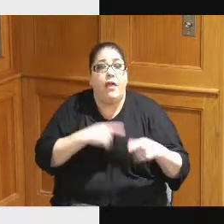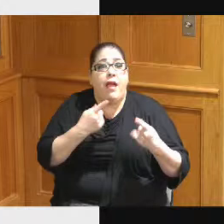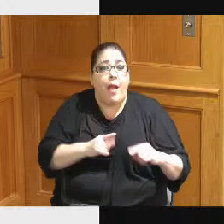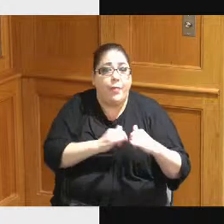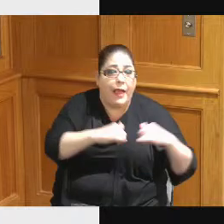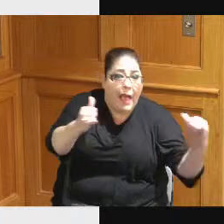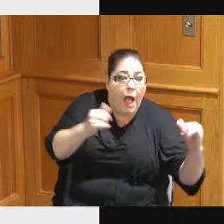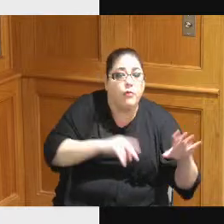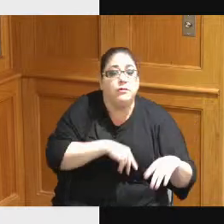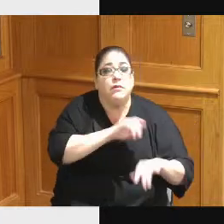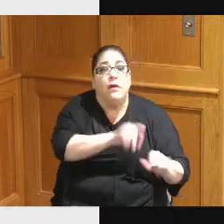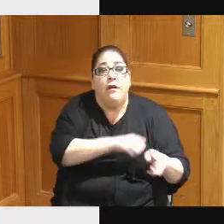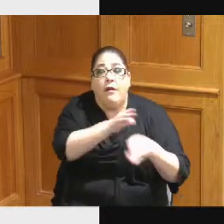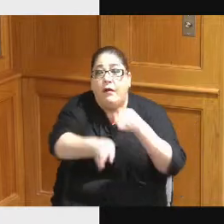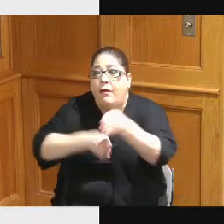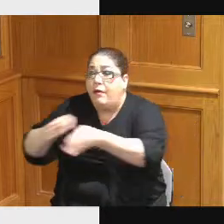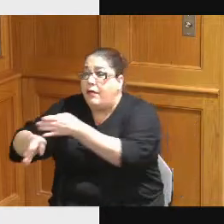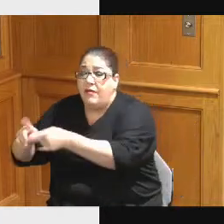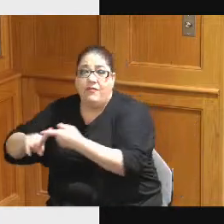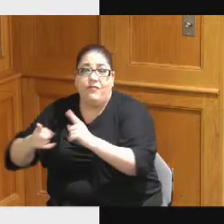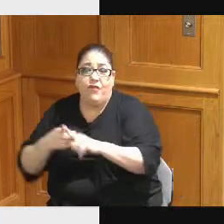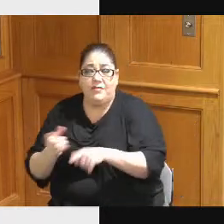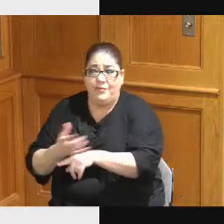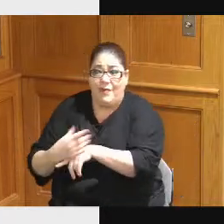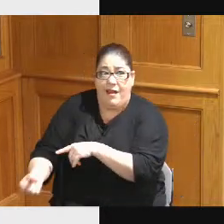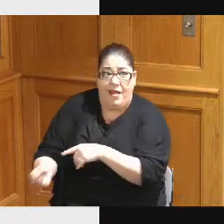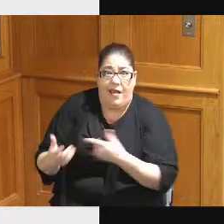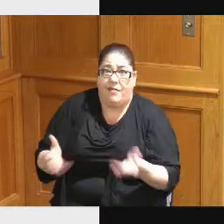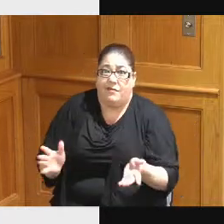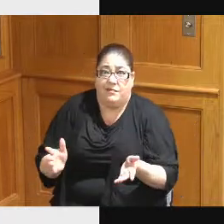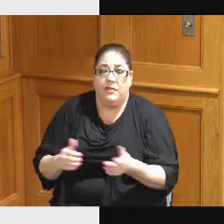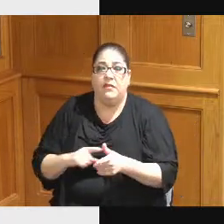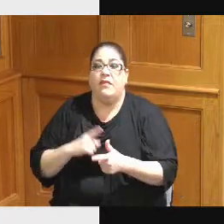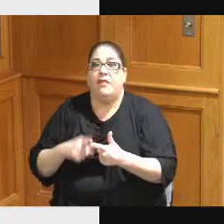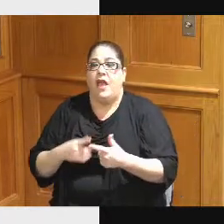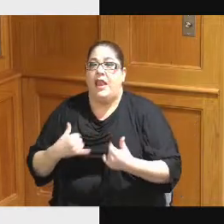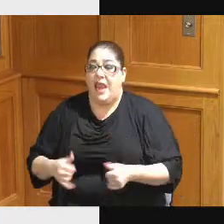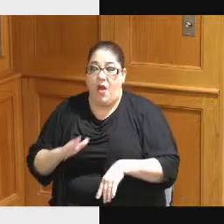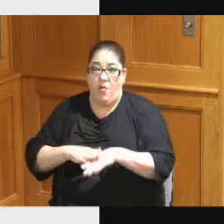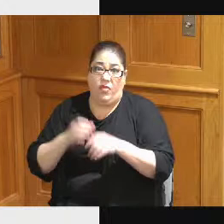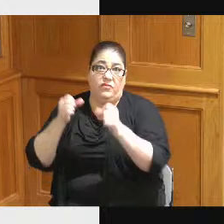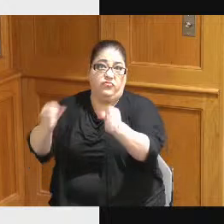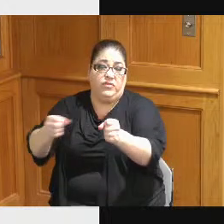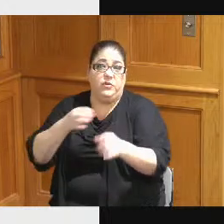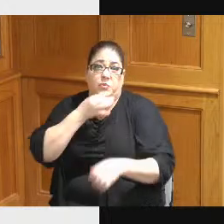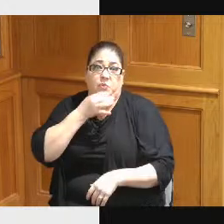out of couches to sleep on and their next stop is going to be street or a shelter many people